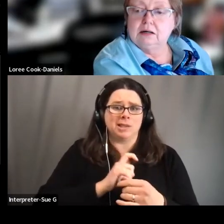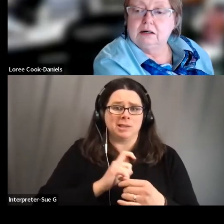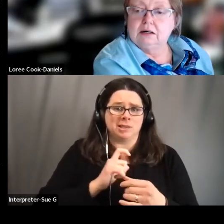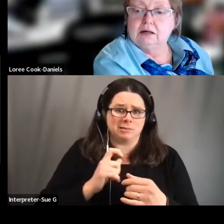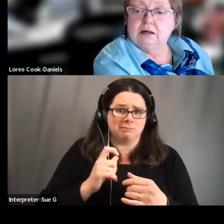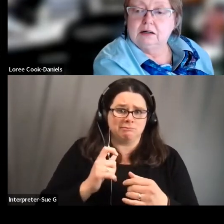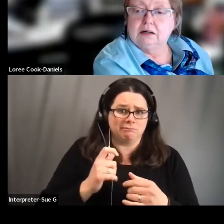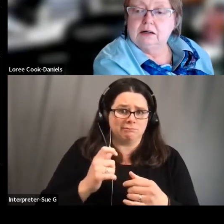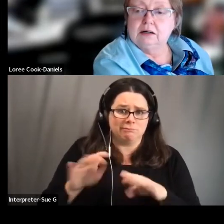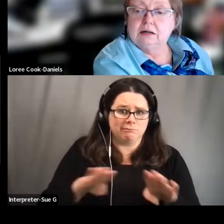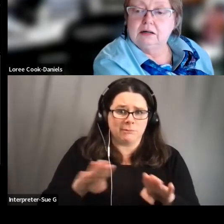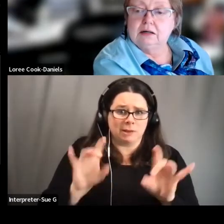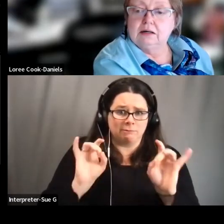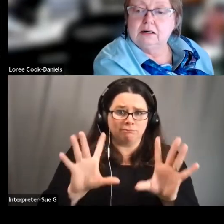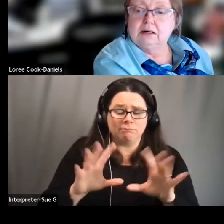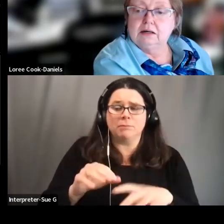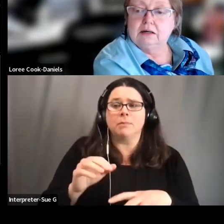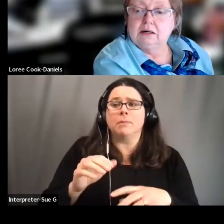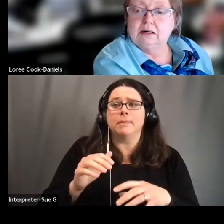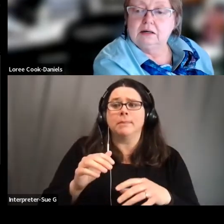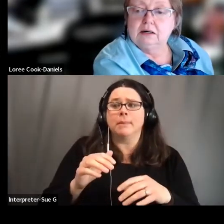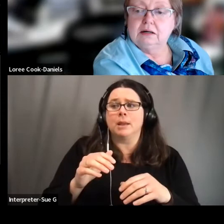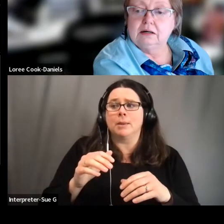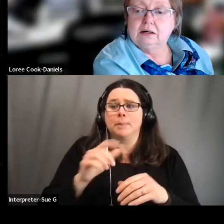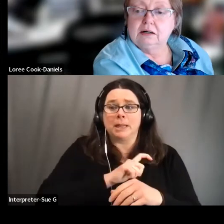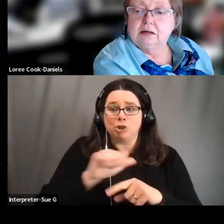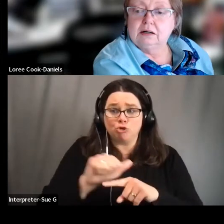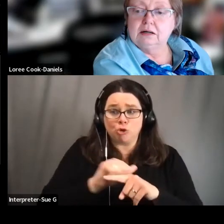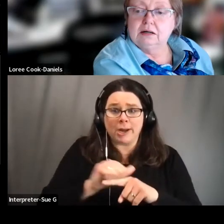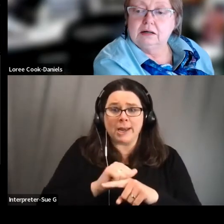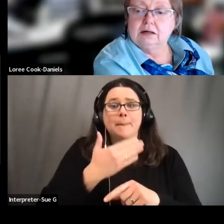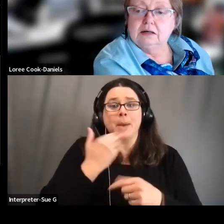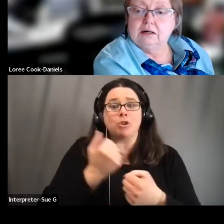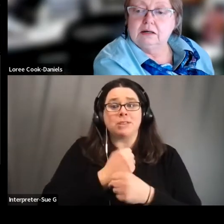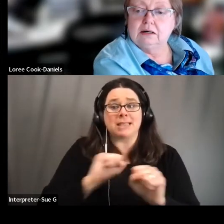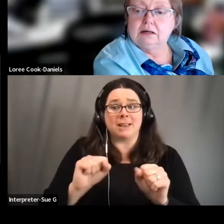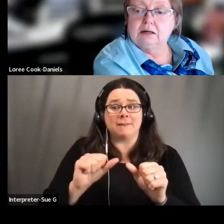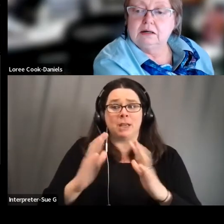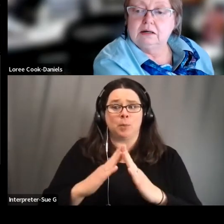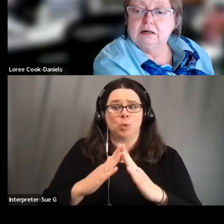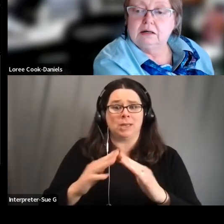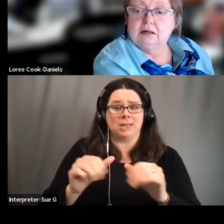Better police training, safe community spaces to go to talk to people.